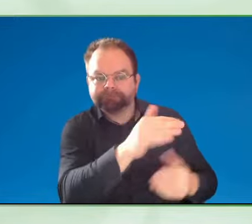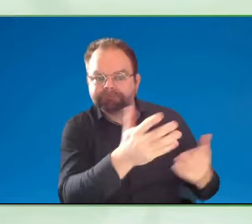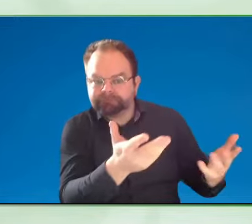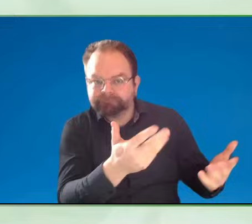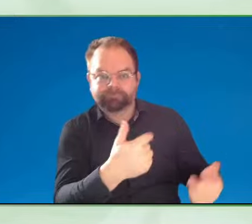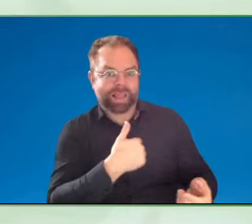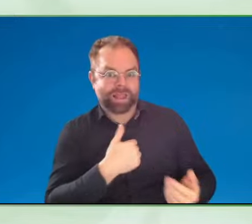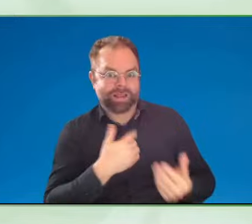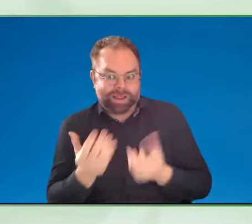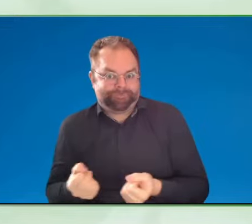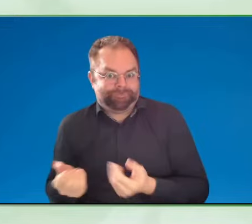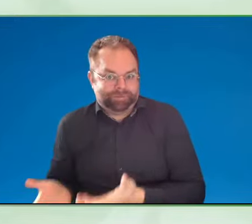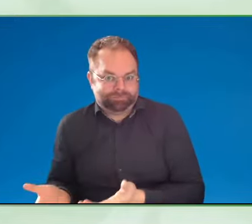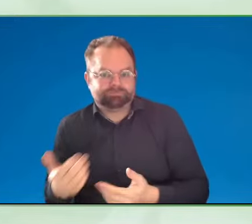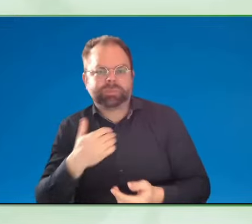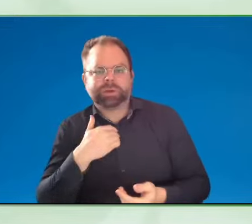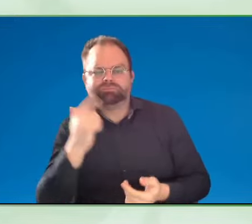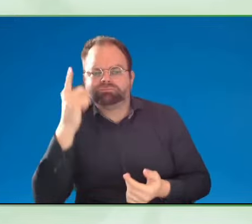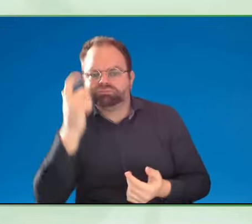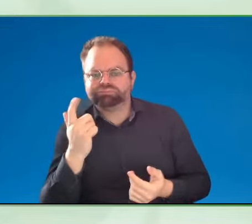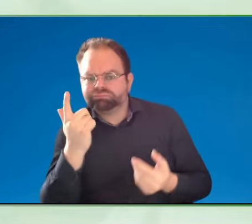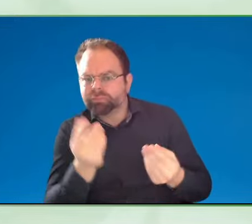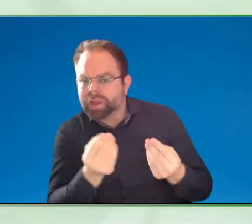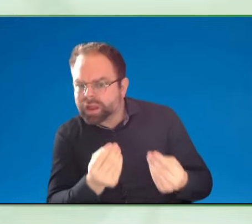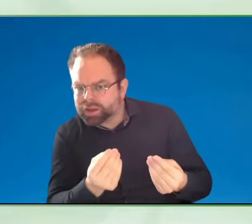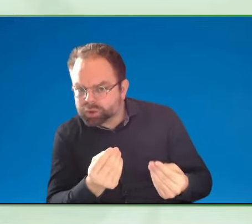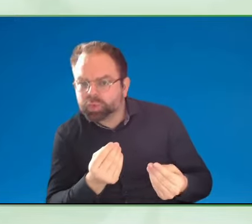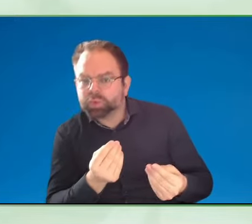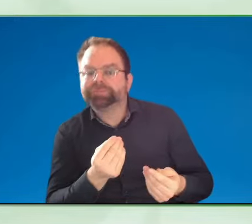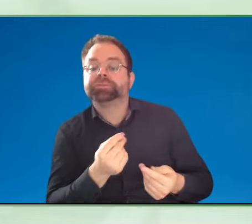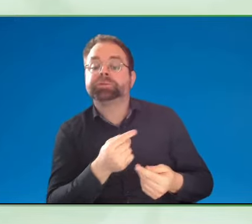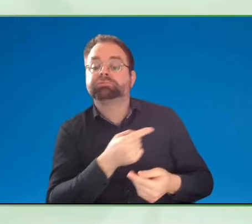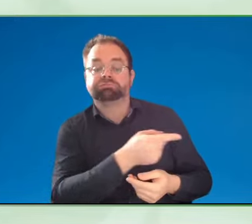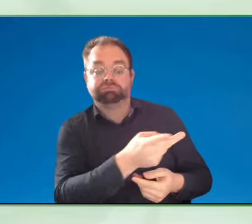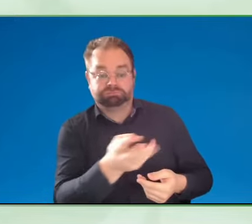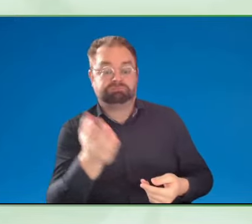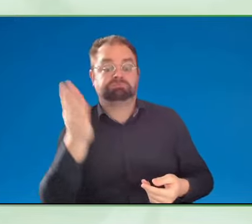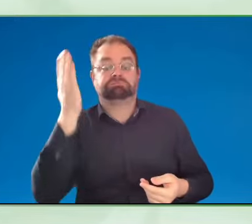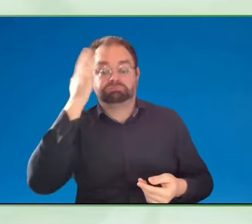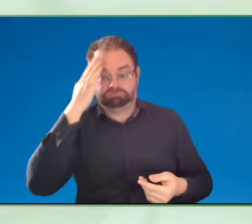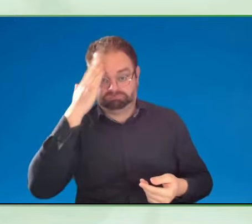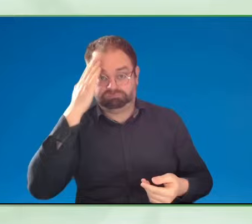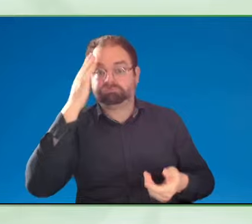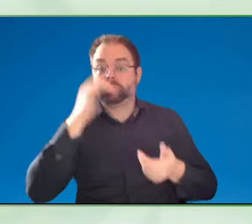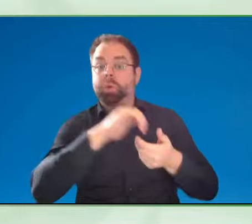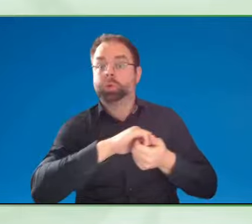The community reach is one of the key points of your projects.